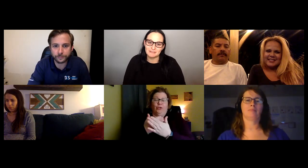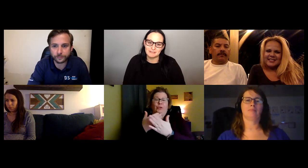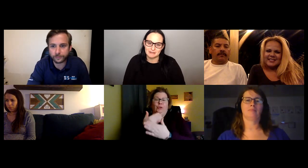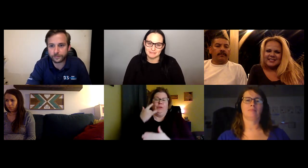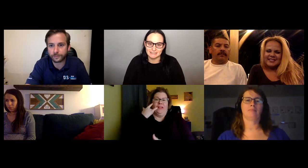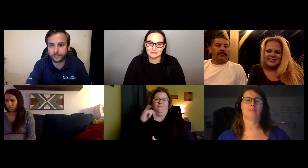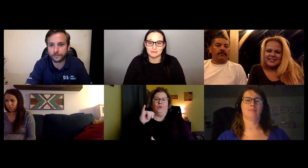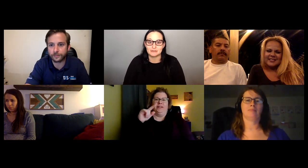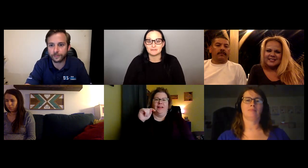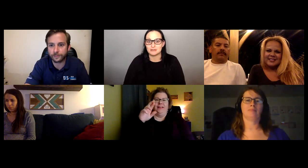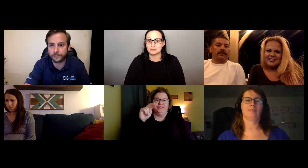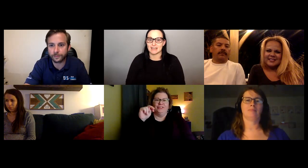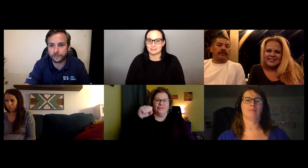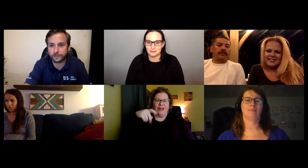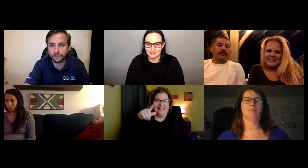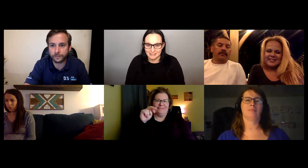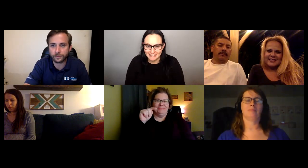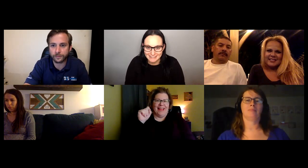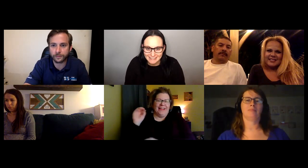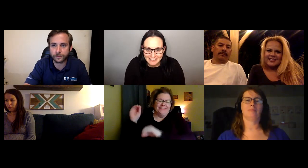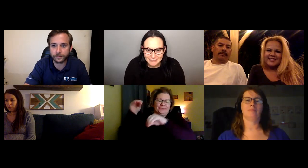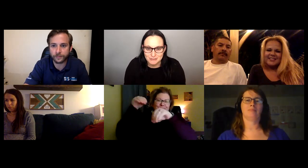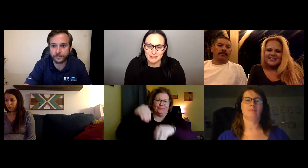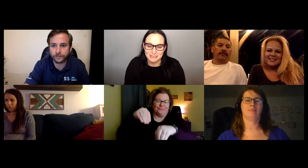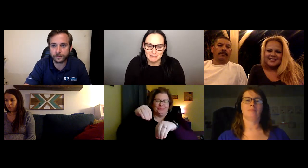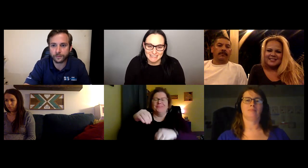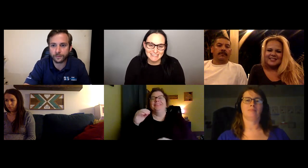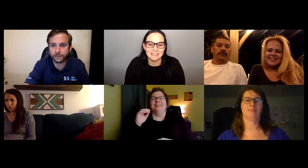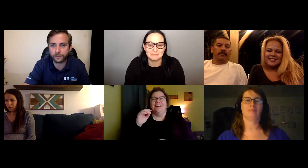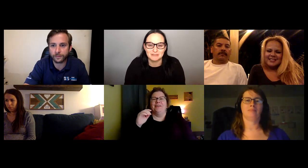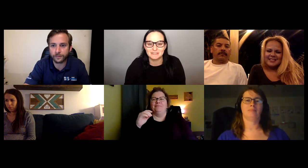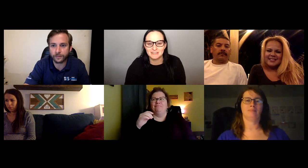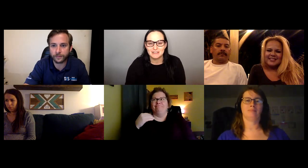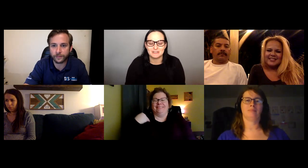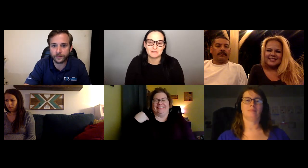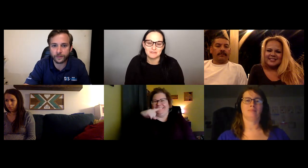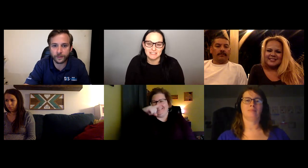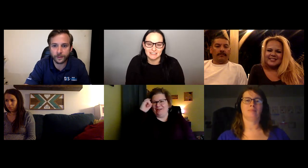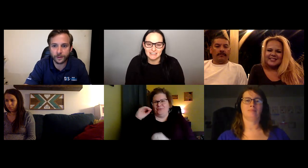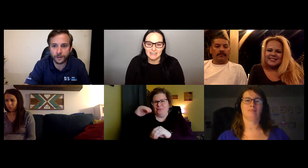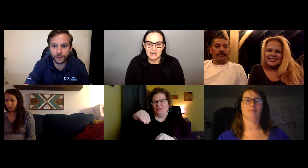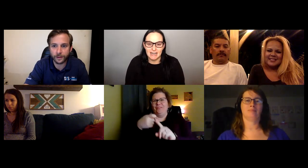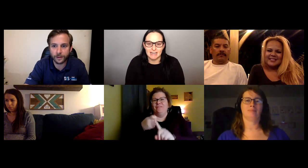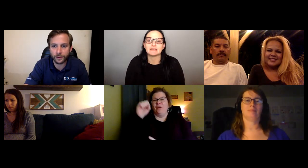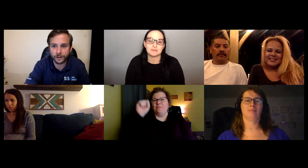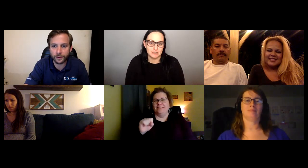family we're new to california or transplants